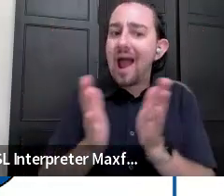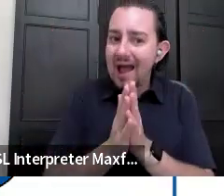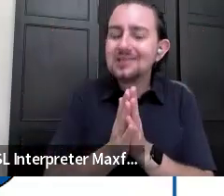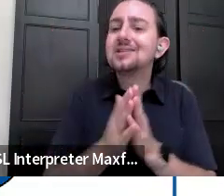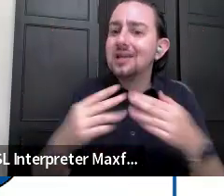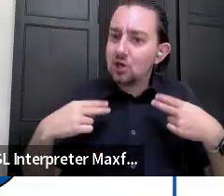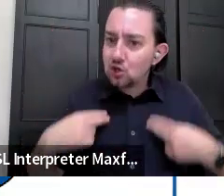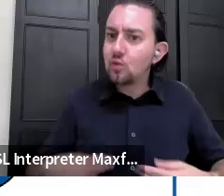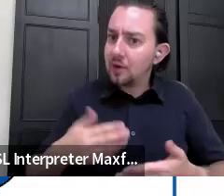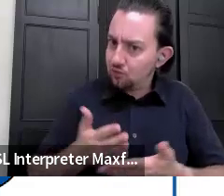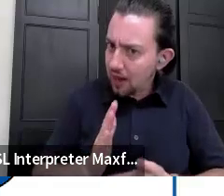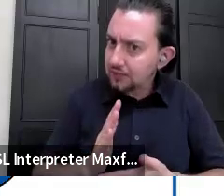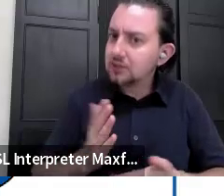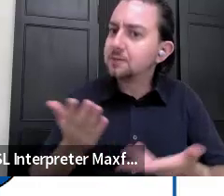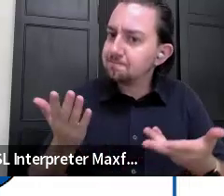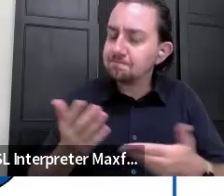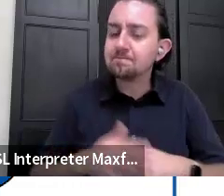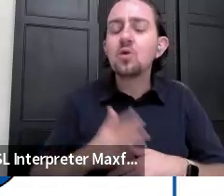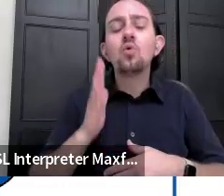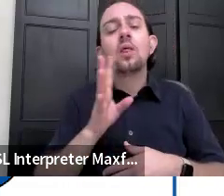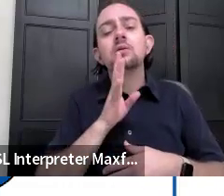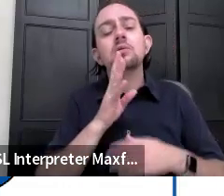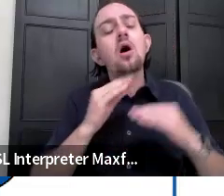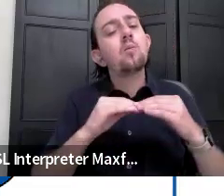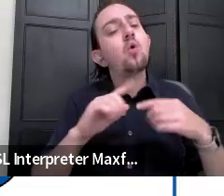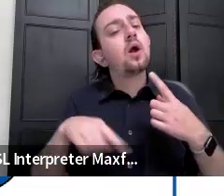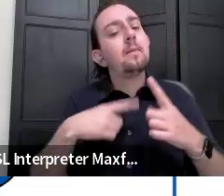And we'll talk a bit more about that. Next slide.